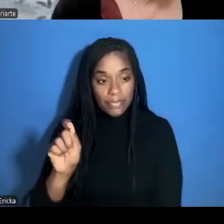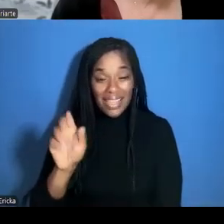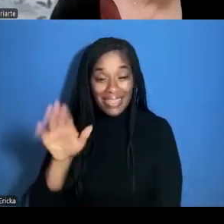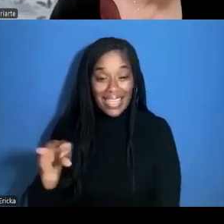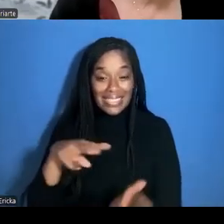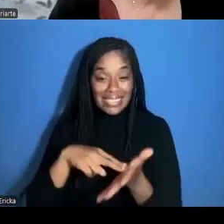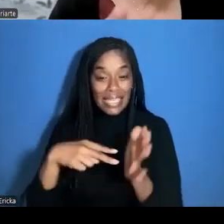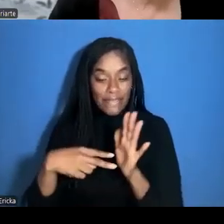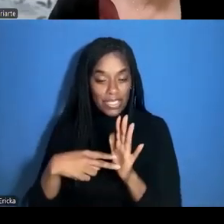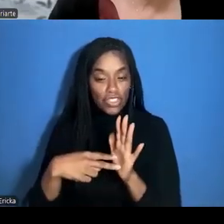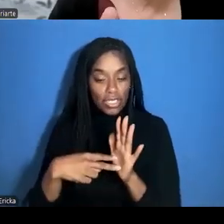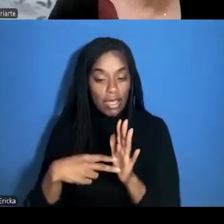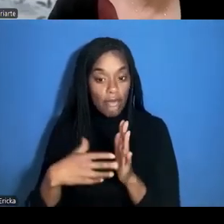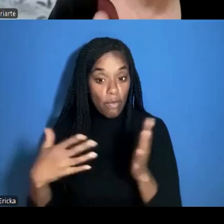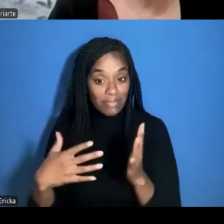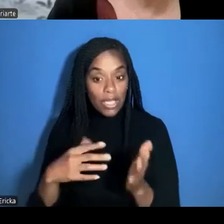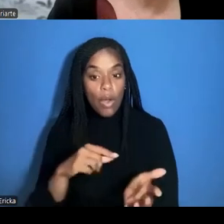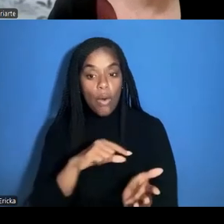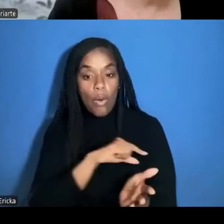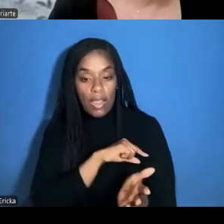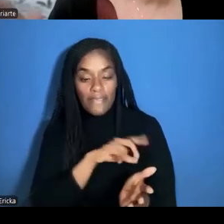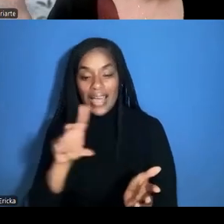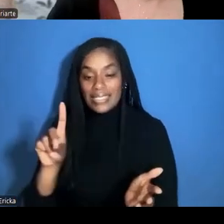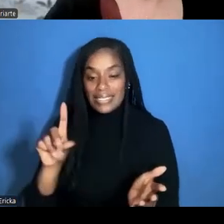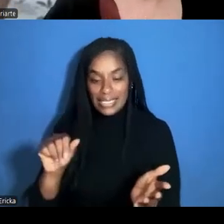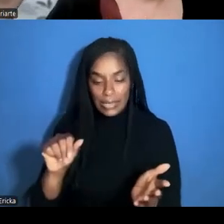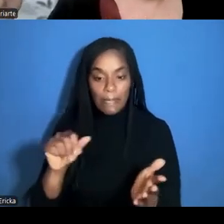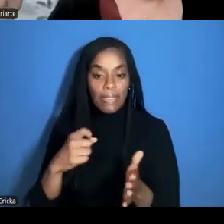of what a qualified disability expense is. It's something.